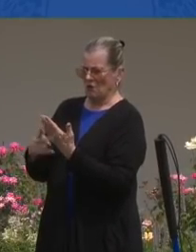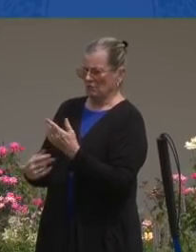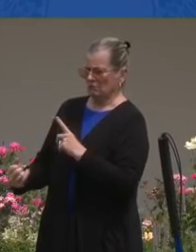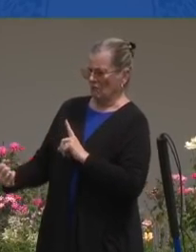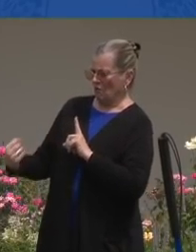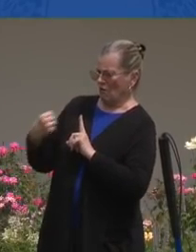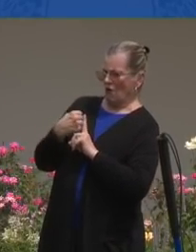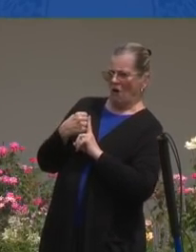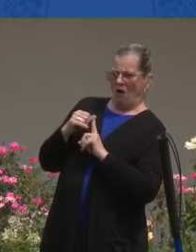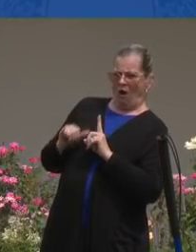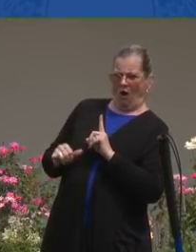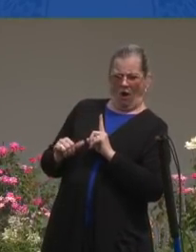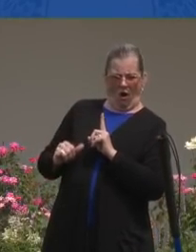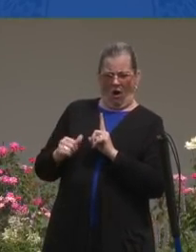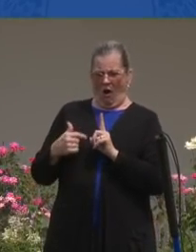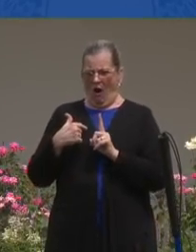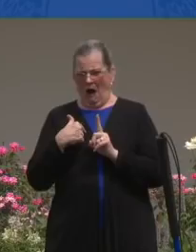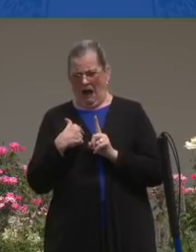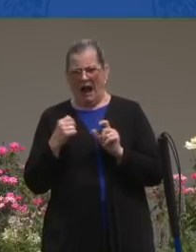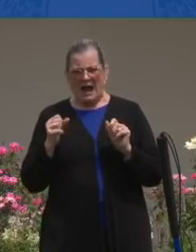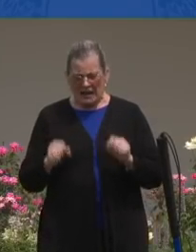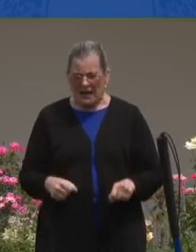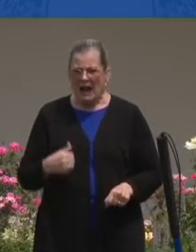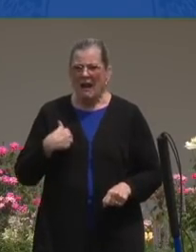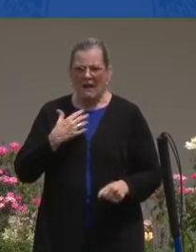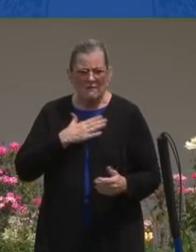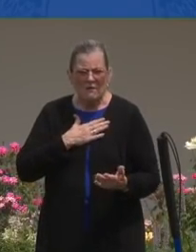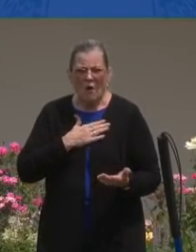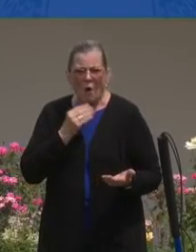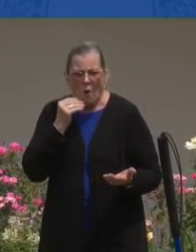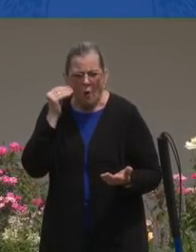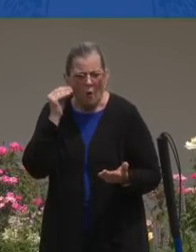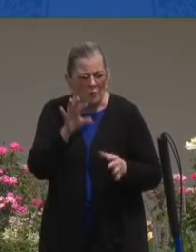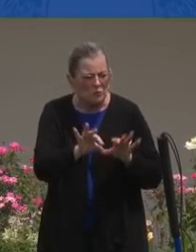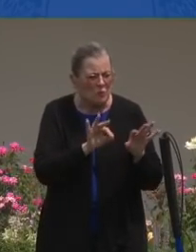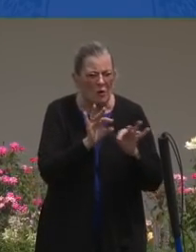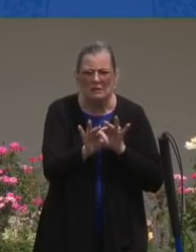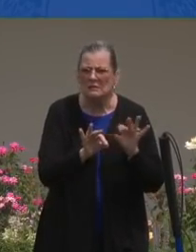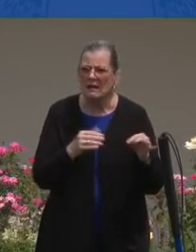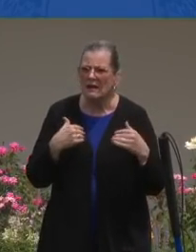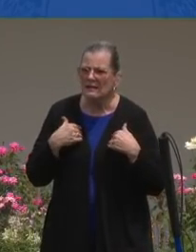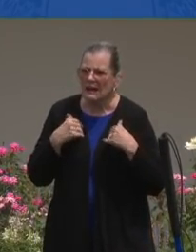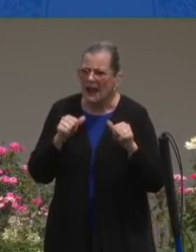that helps those who choose to be home in their communities by supplying durable medical equipment,